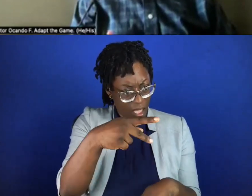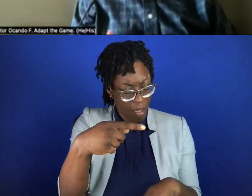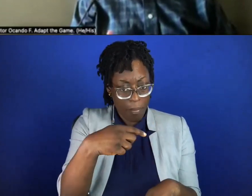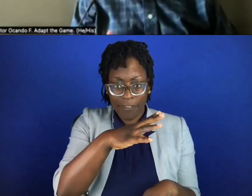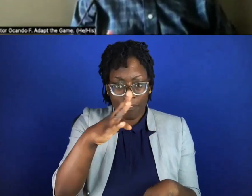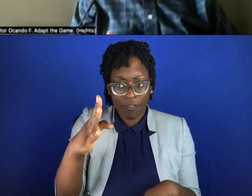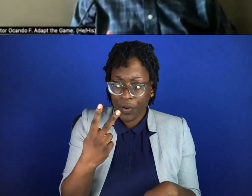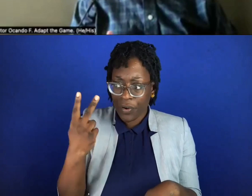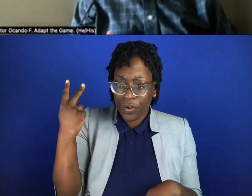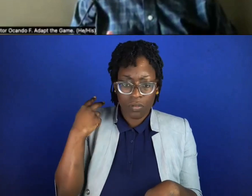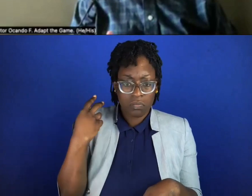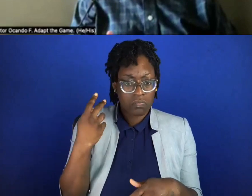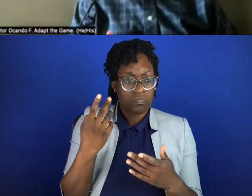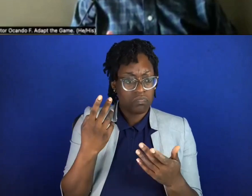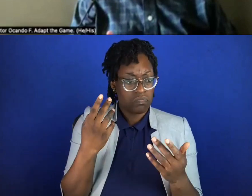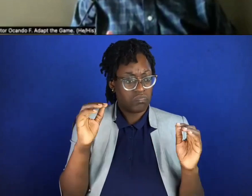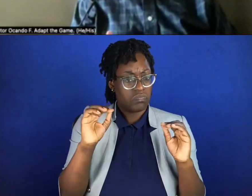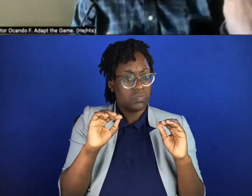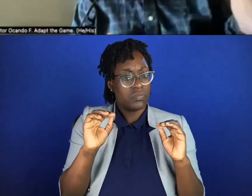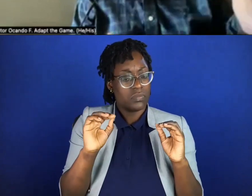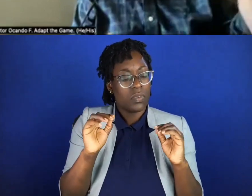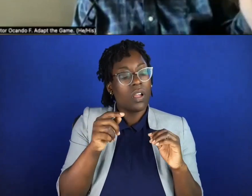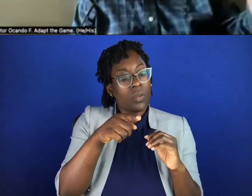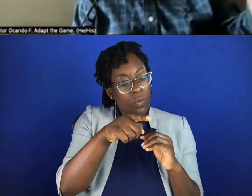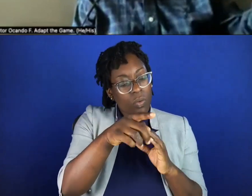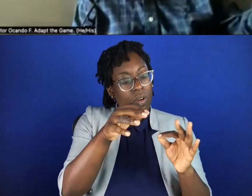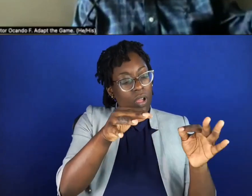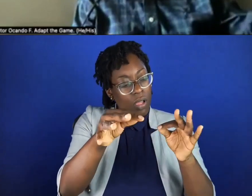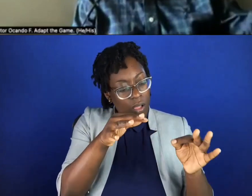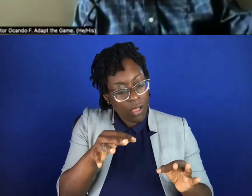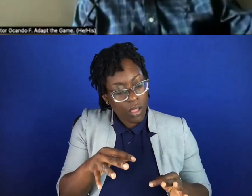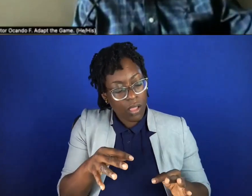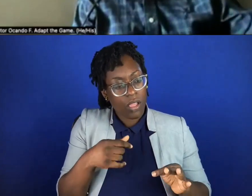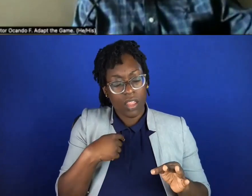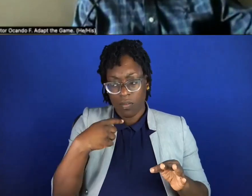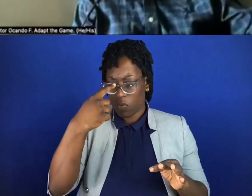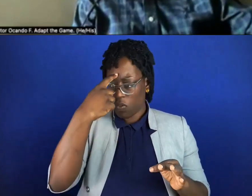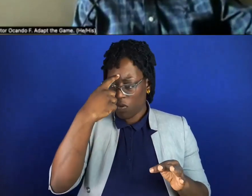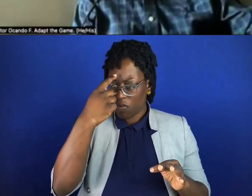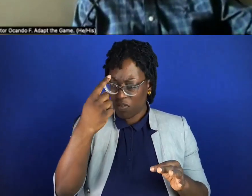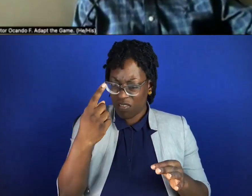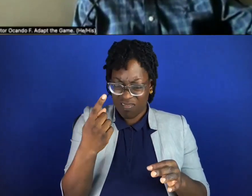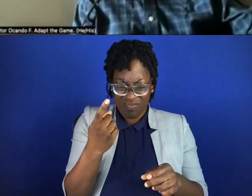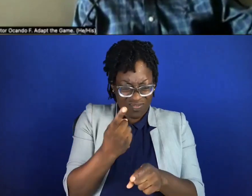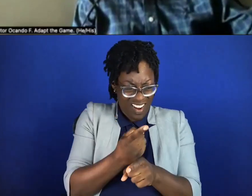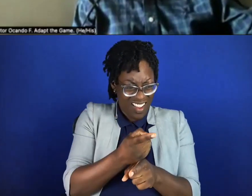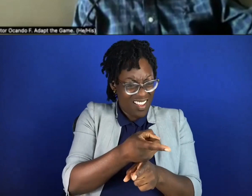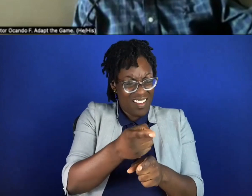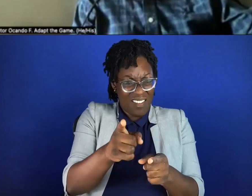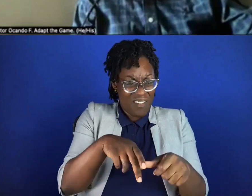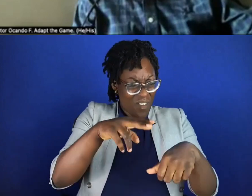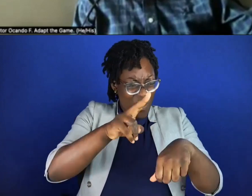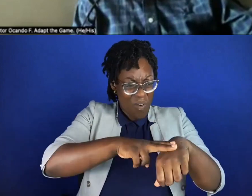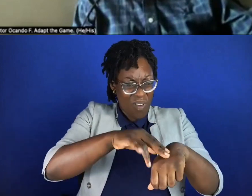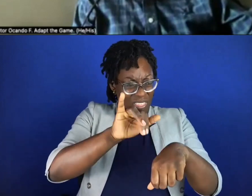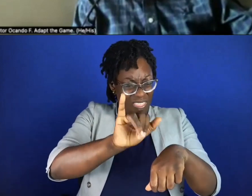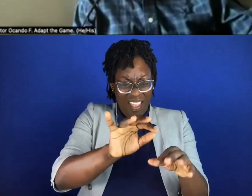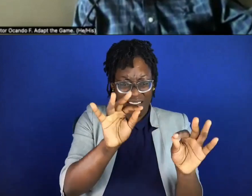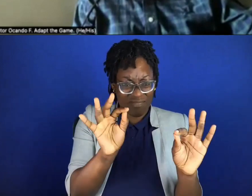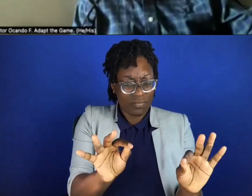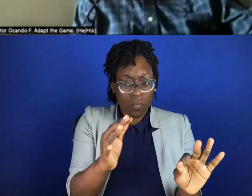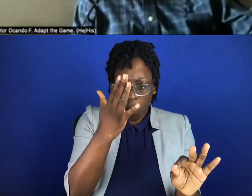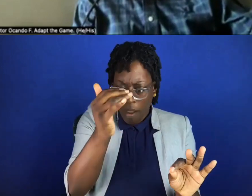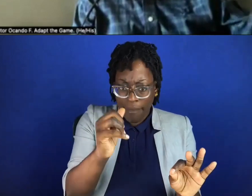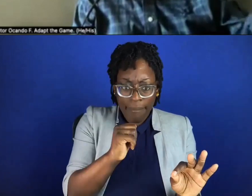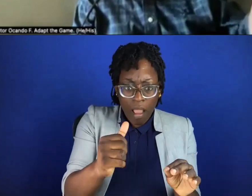about it, and I wondered after you explained it to me why doesn’t it exist already. So,